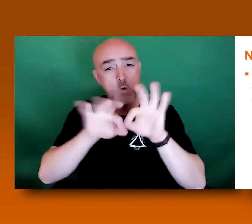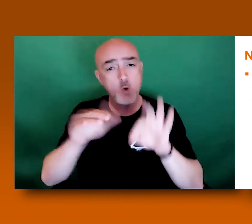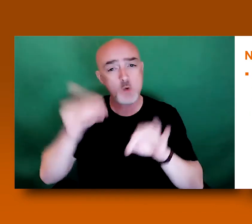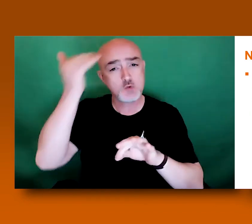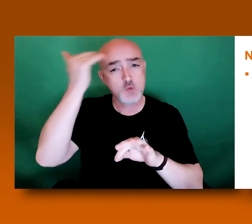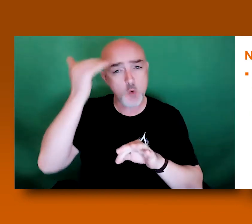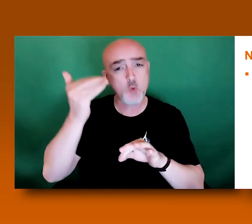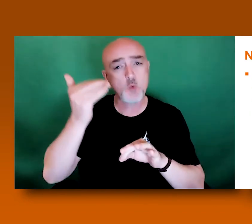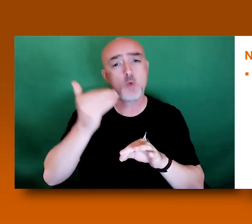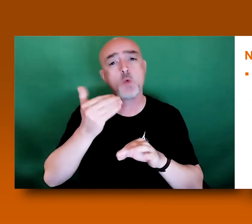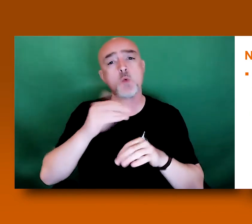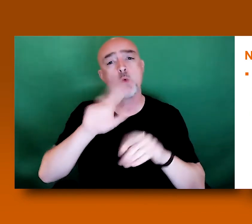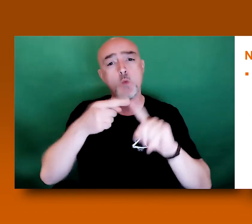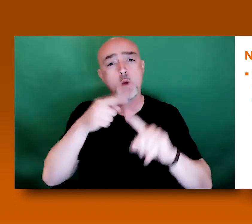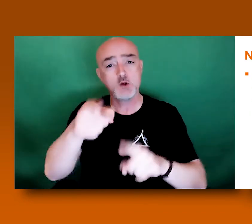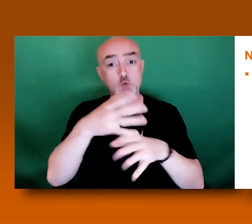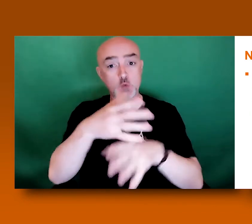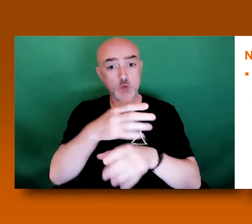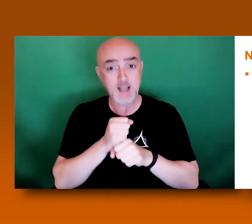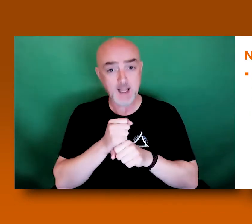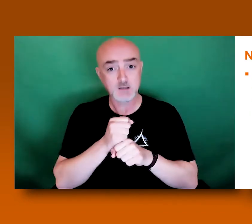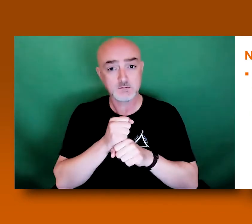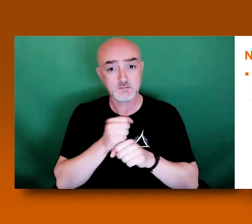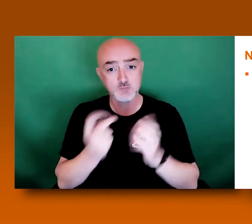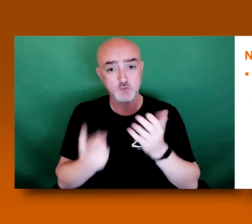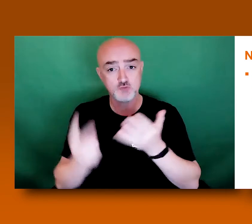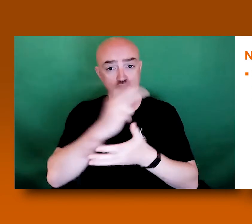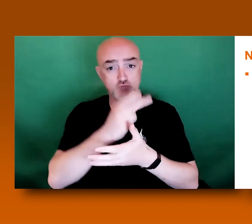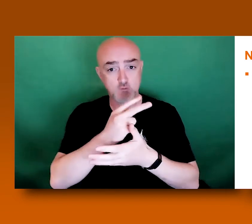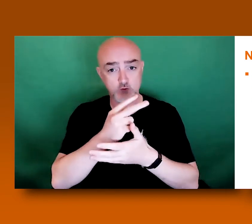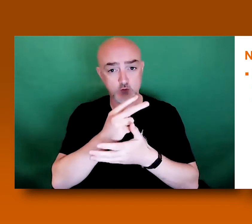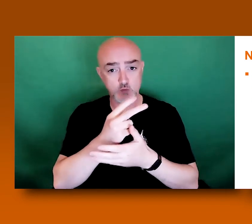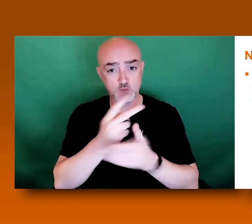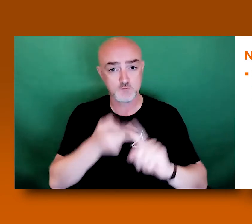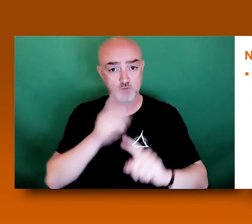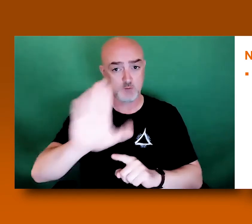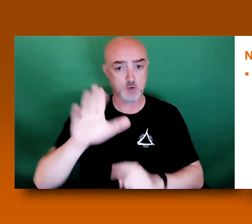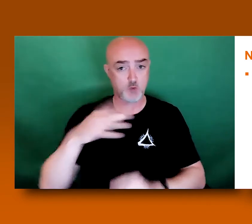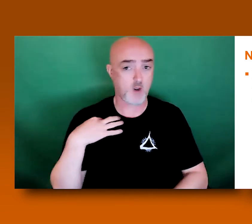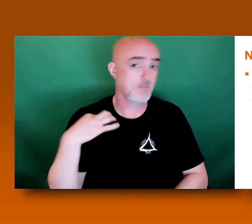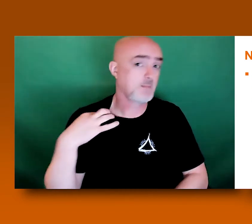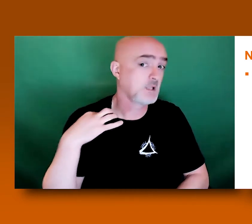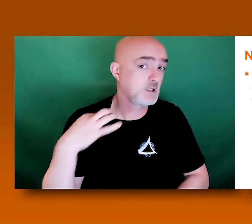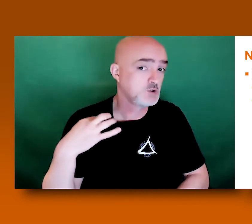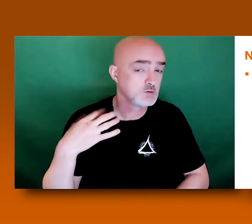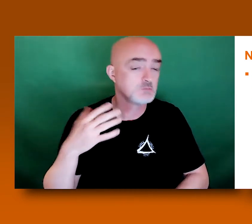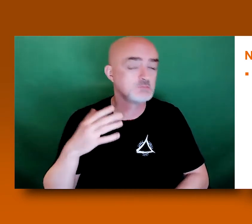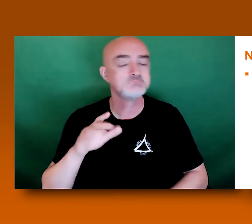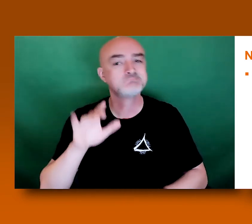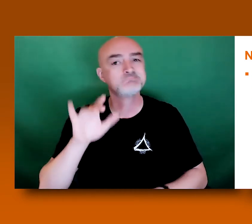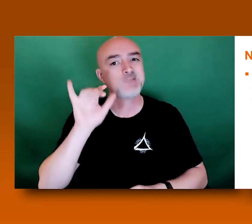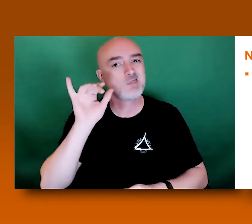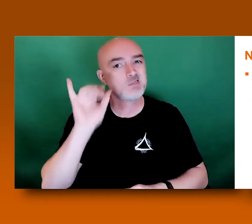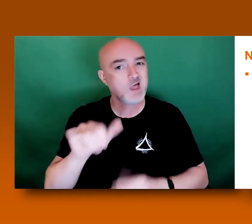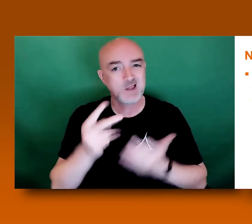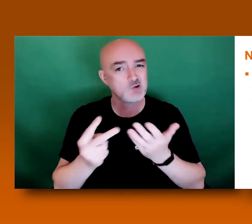One important note is that when you get a review for your application,